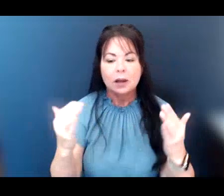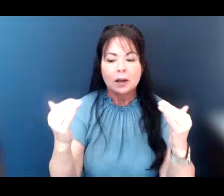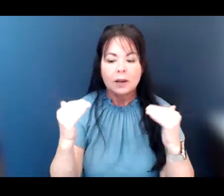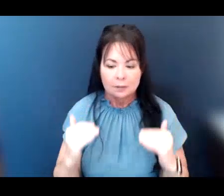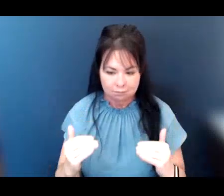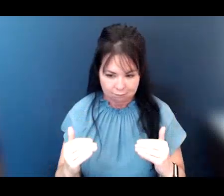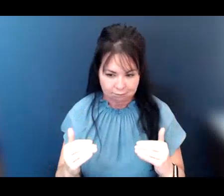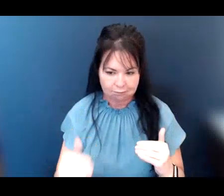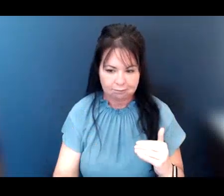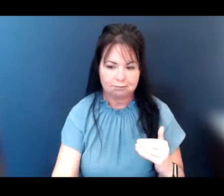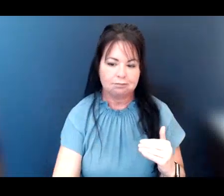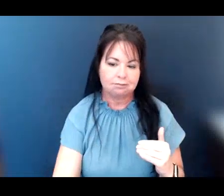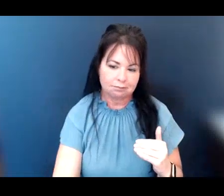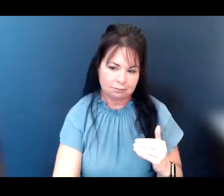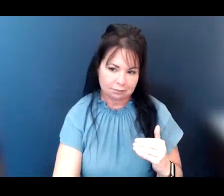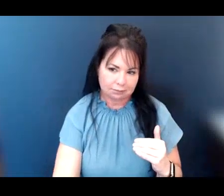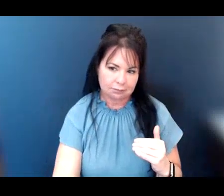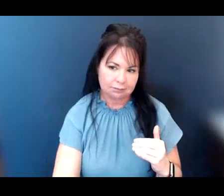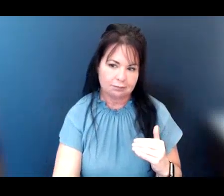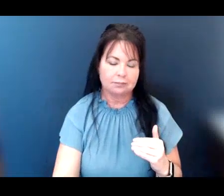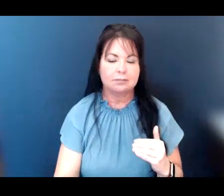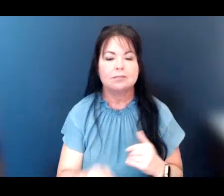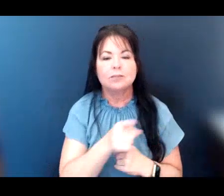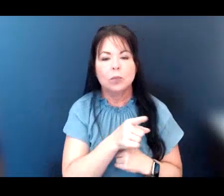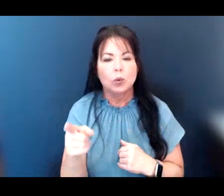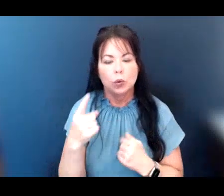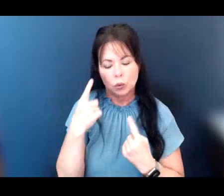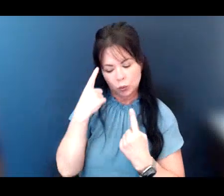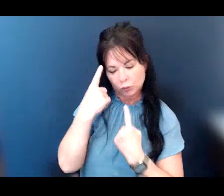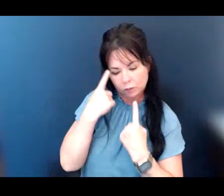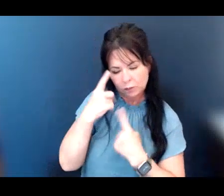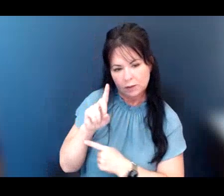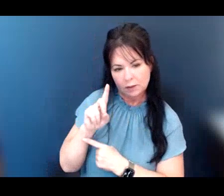So when considering digital solutions, we often focus on code-level strategies